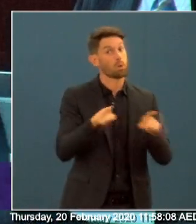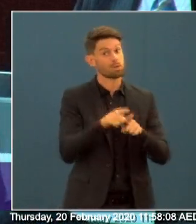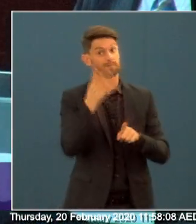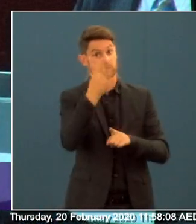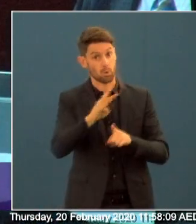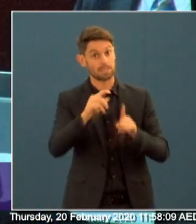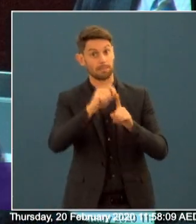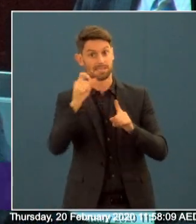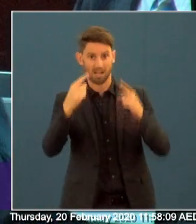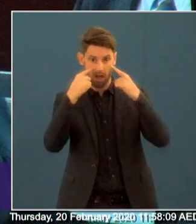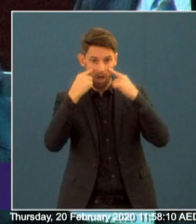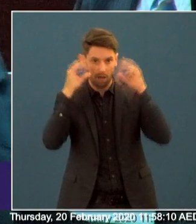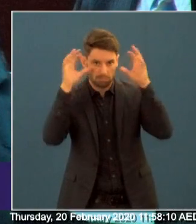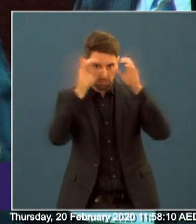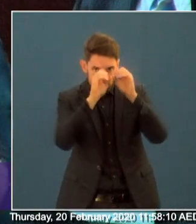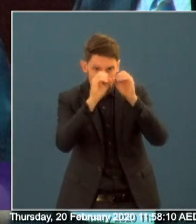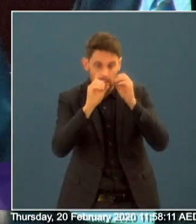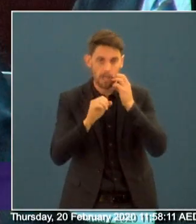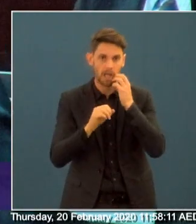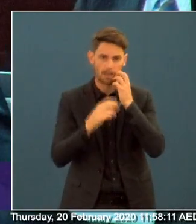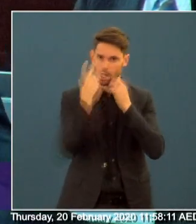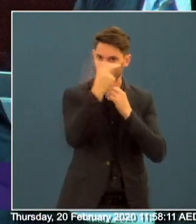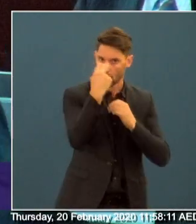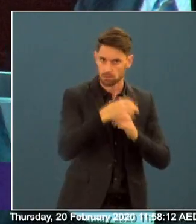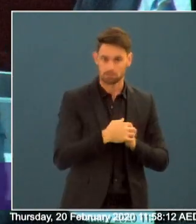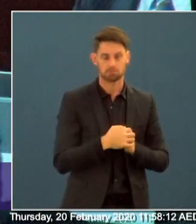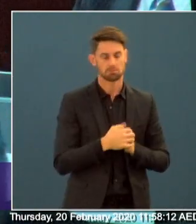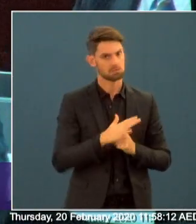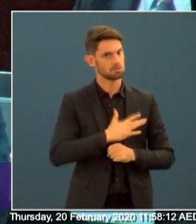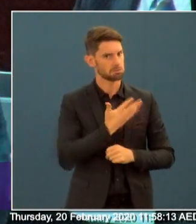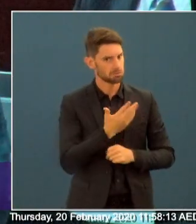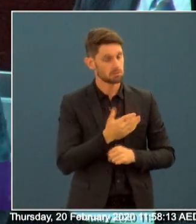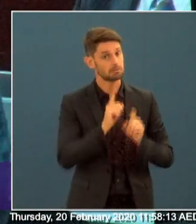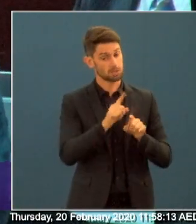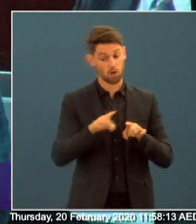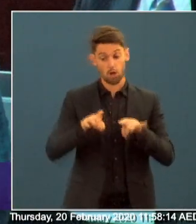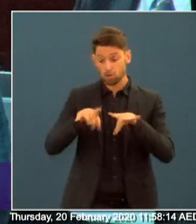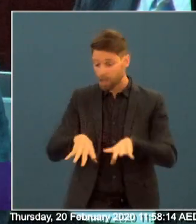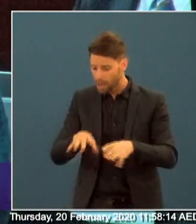But you say overall that, while the Australian data is lacking,